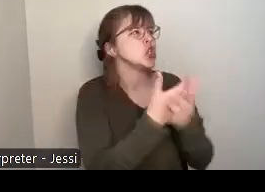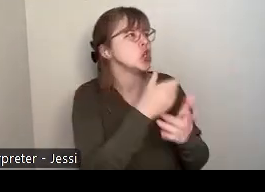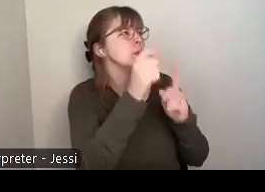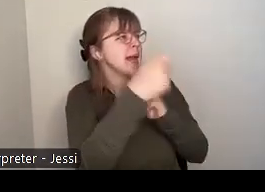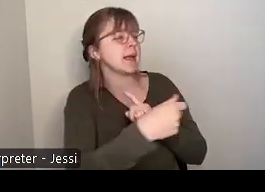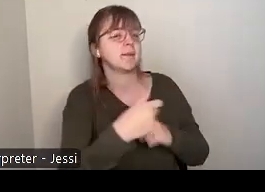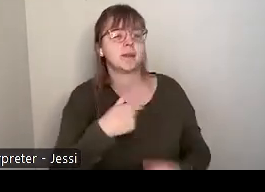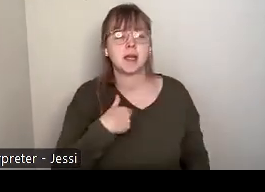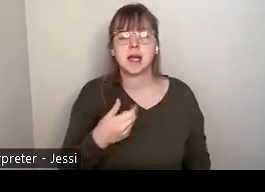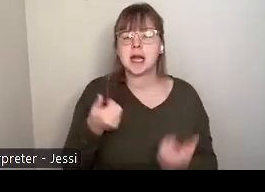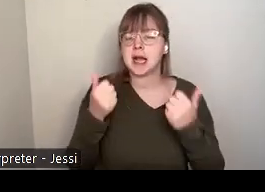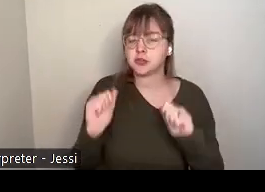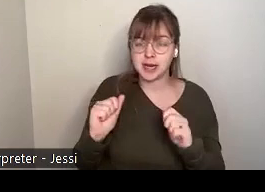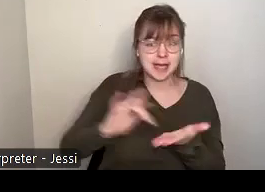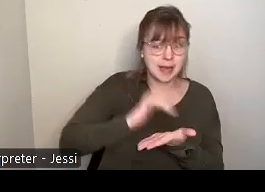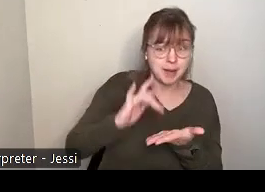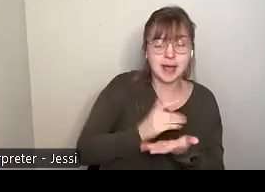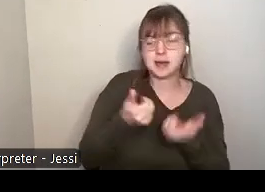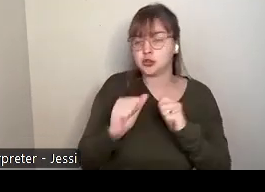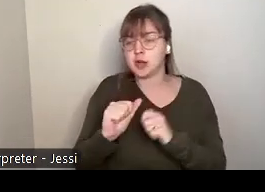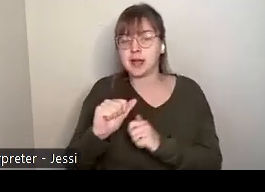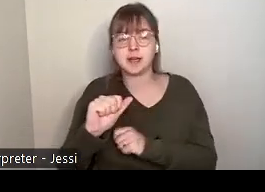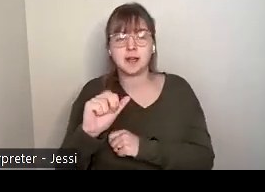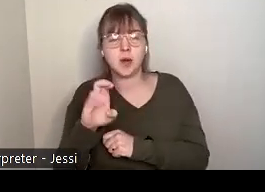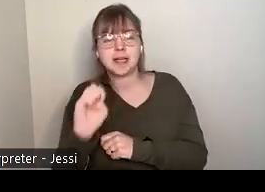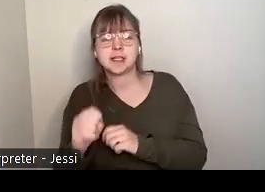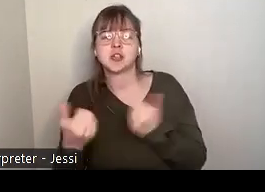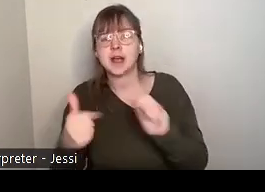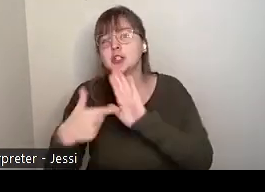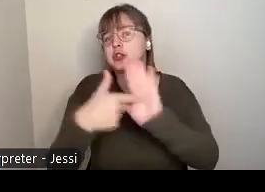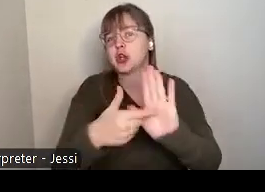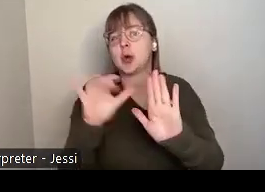tried the iPad probably said hat have a look at some Wiggles look at The Wiggles like they've got